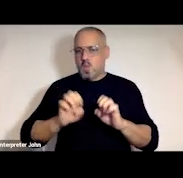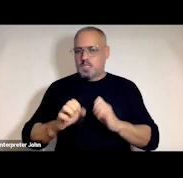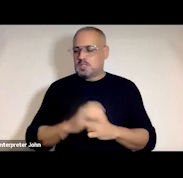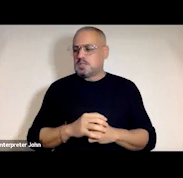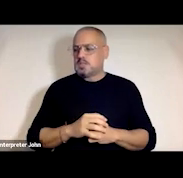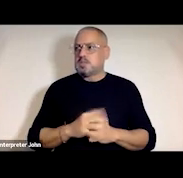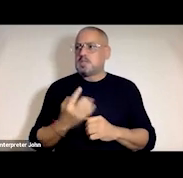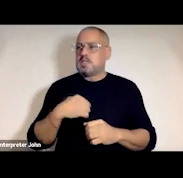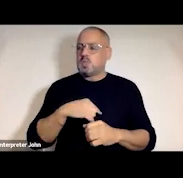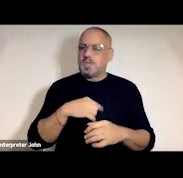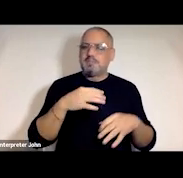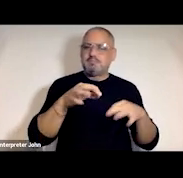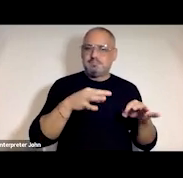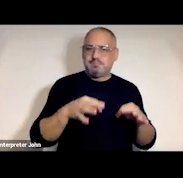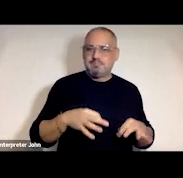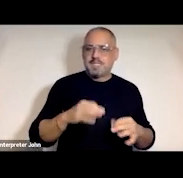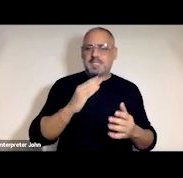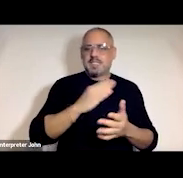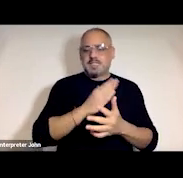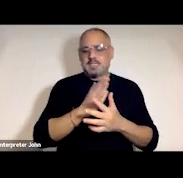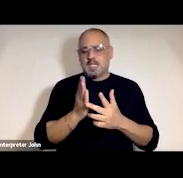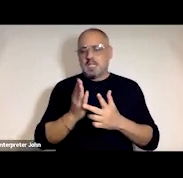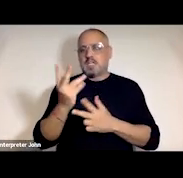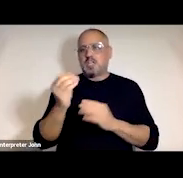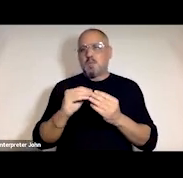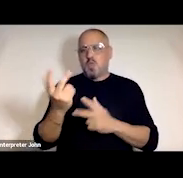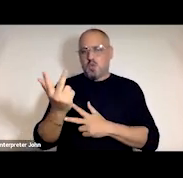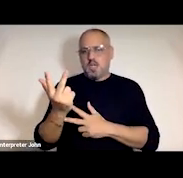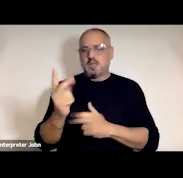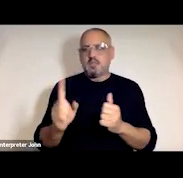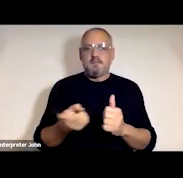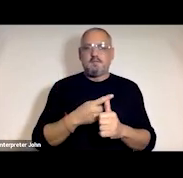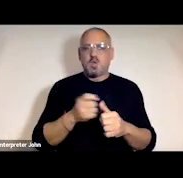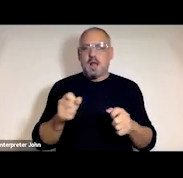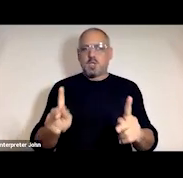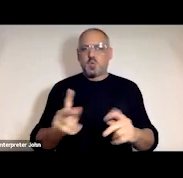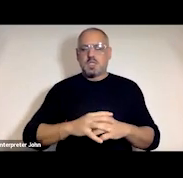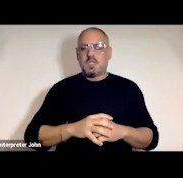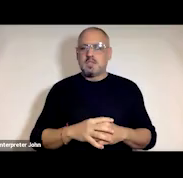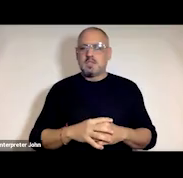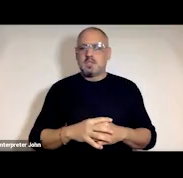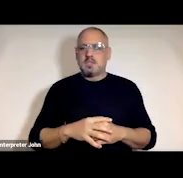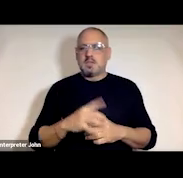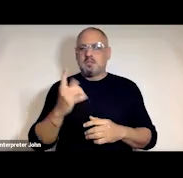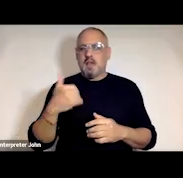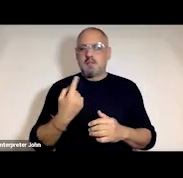we talked about how step three was the first opportunity to have someone approved